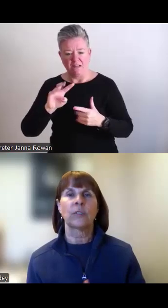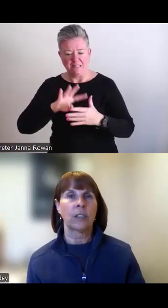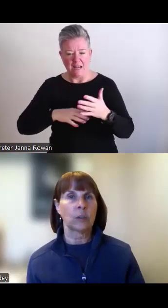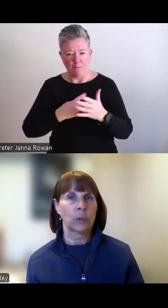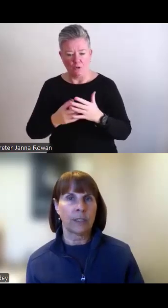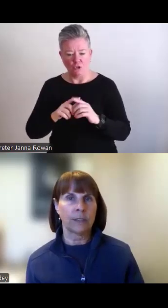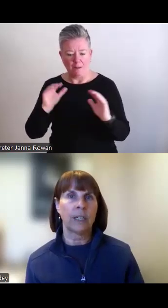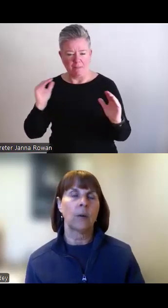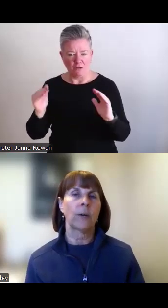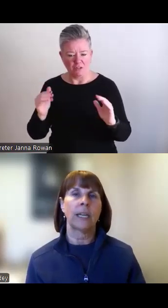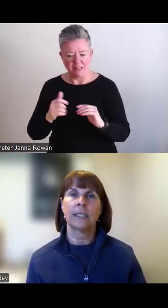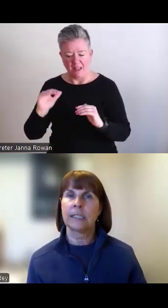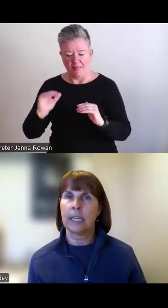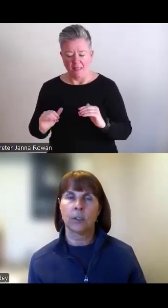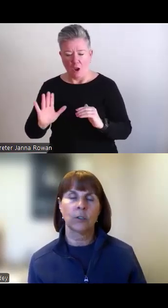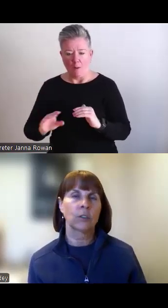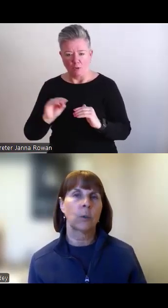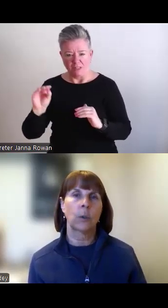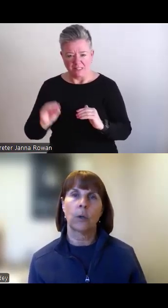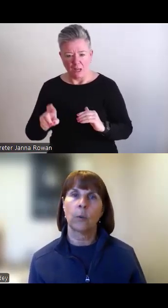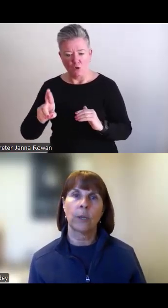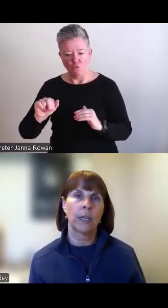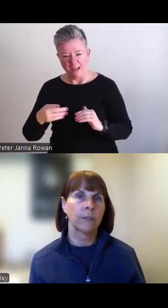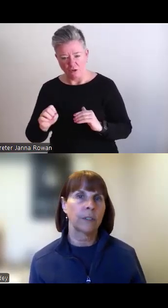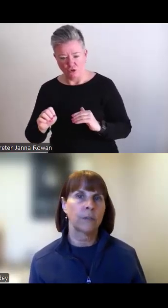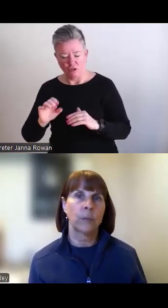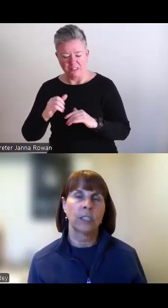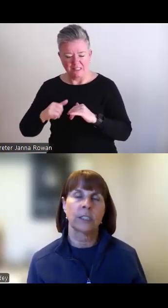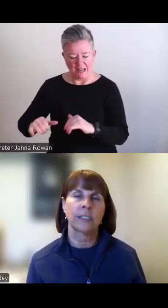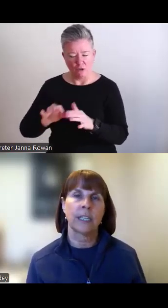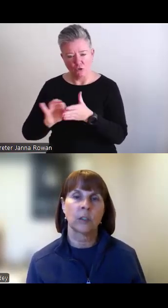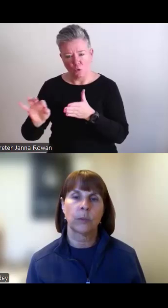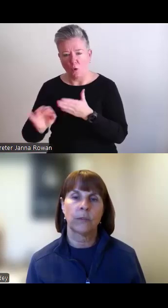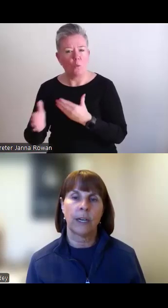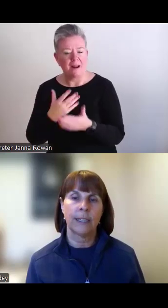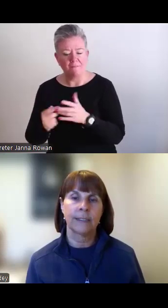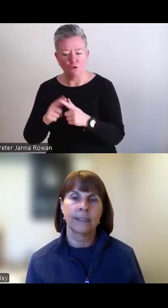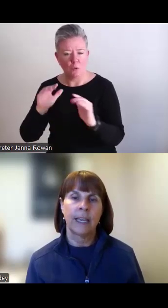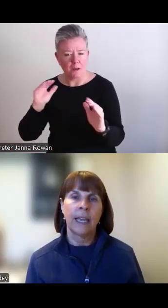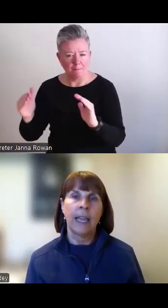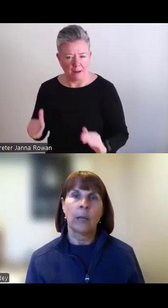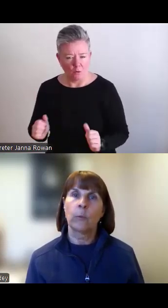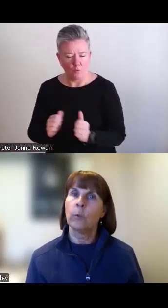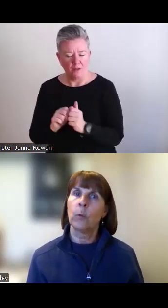the child's percentile rank, standard score, or whatever information the test provides. and